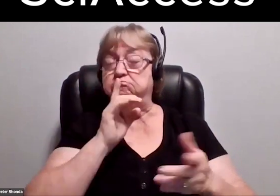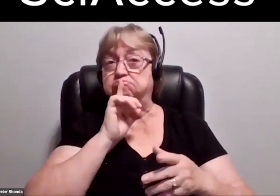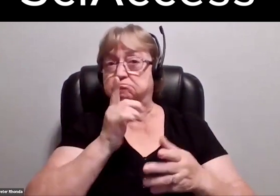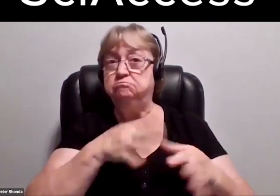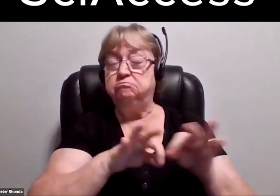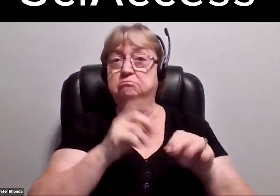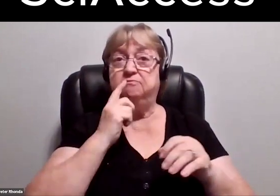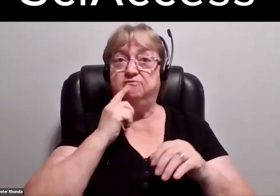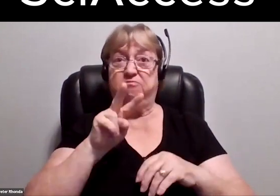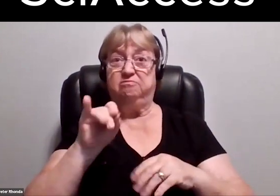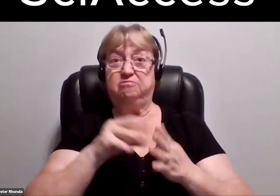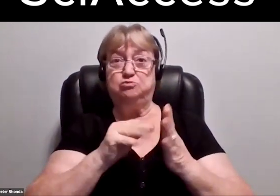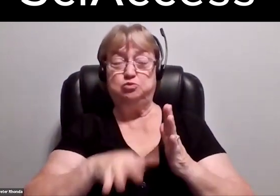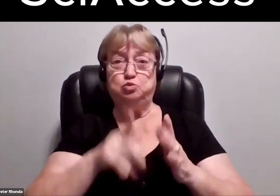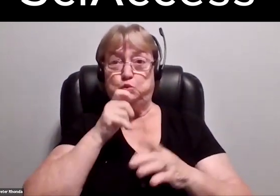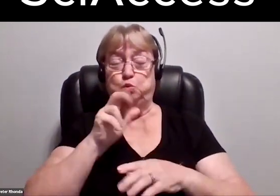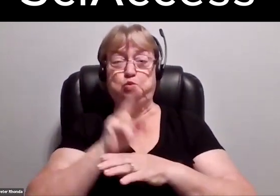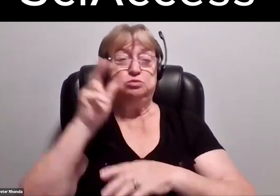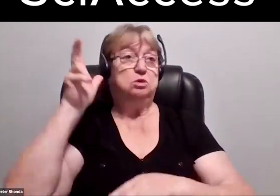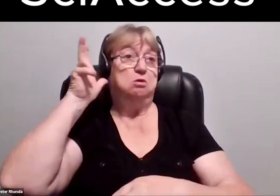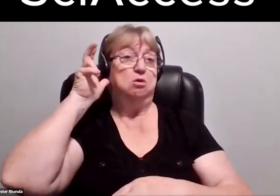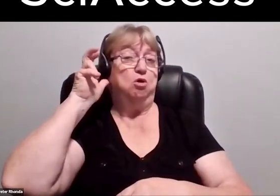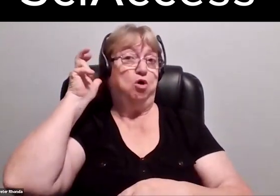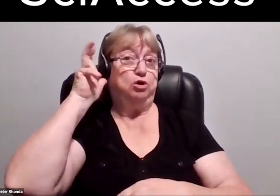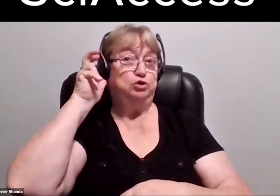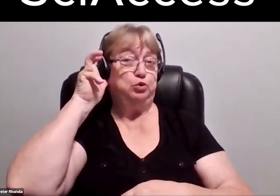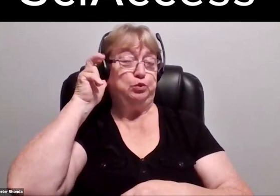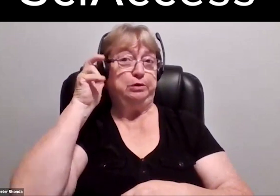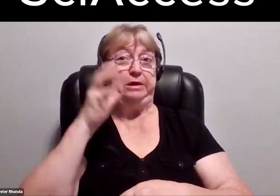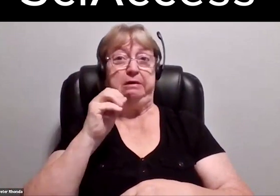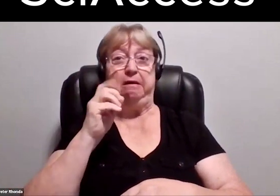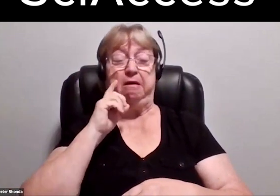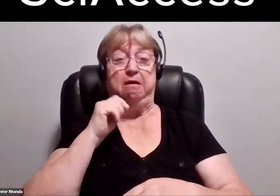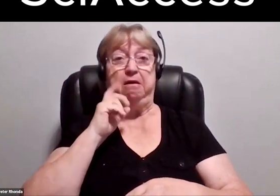who usually use auditory and haptic perception with spatial thinking